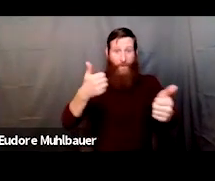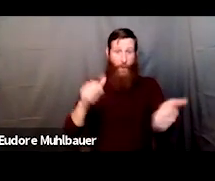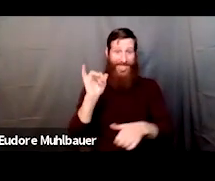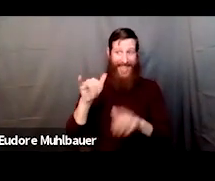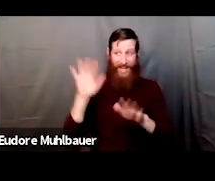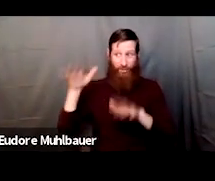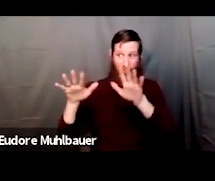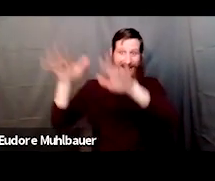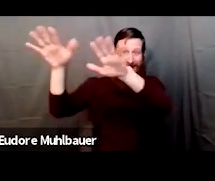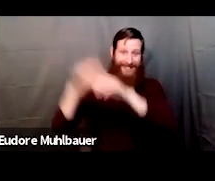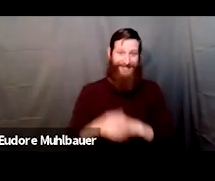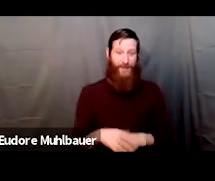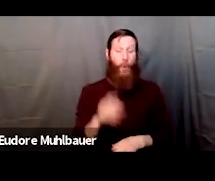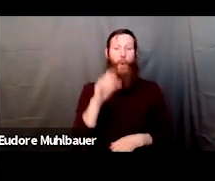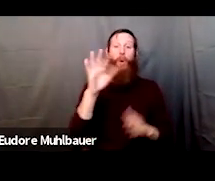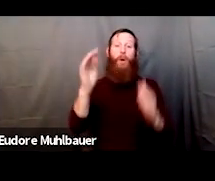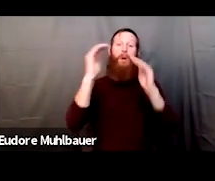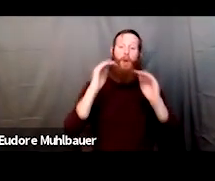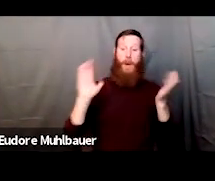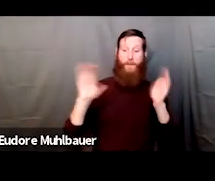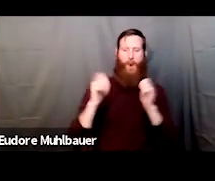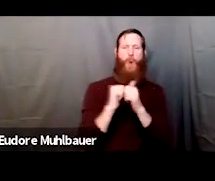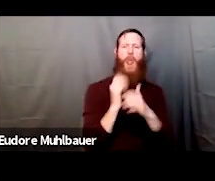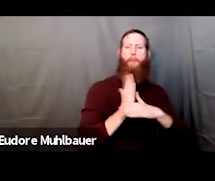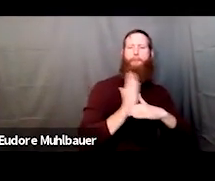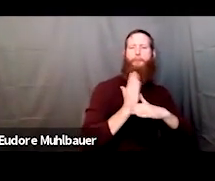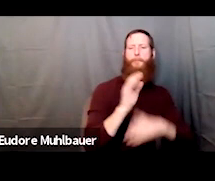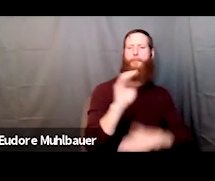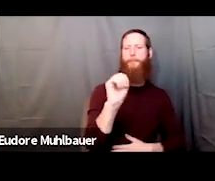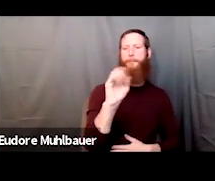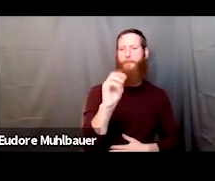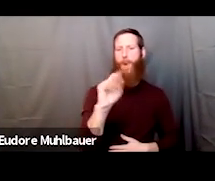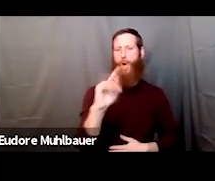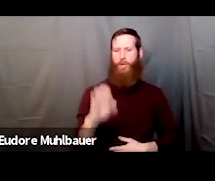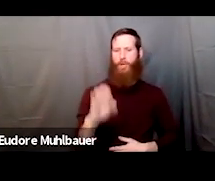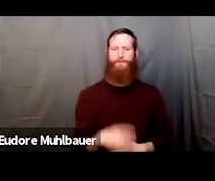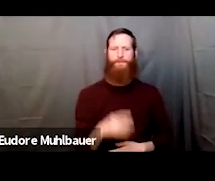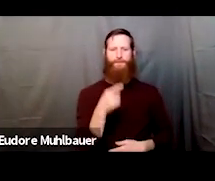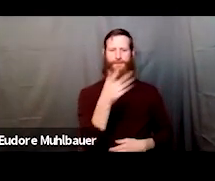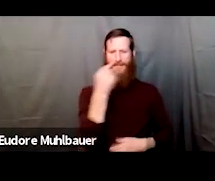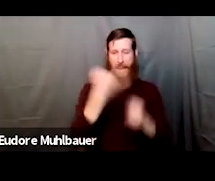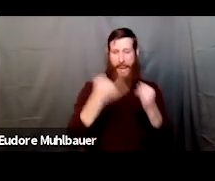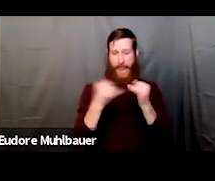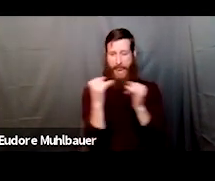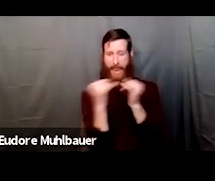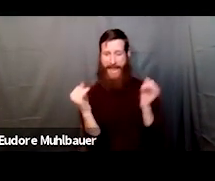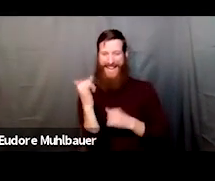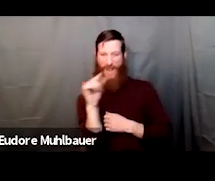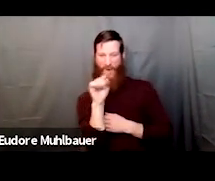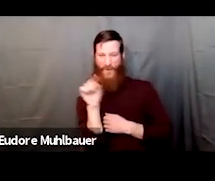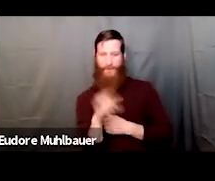You can compare that with a moderate hazard day, down here at the bottom, where I highlighted in yellow the last line where it says identify features of concern.